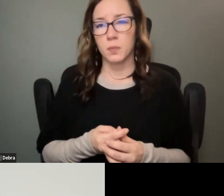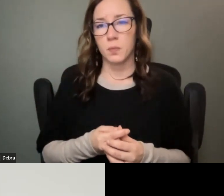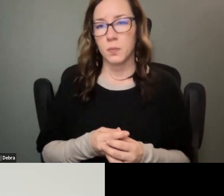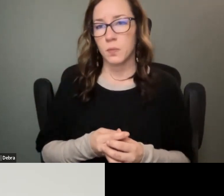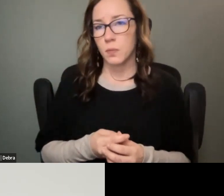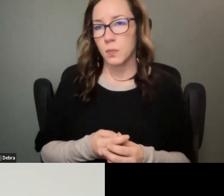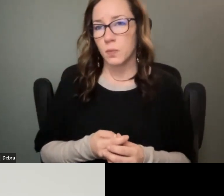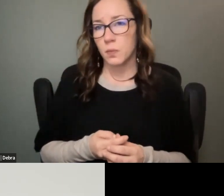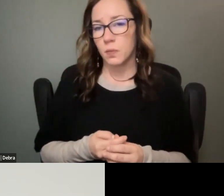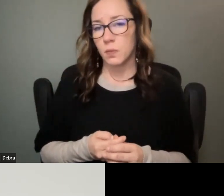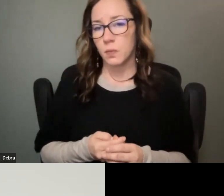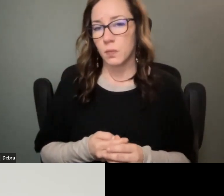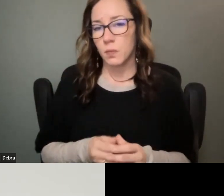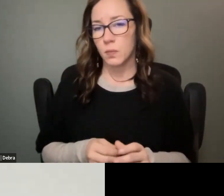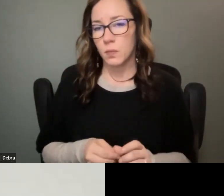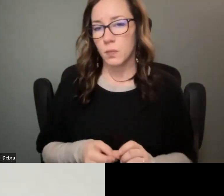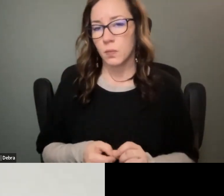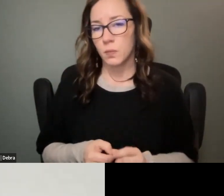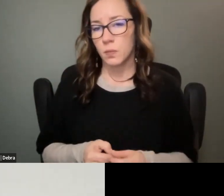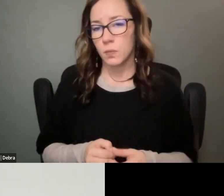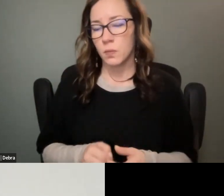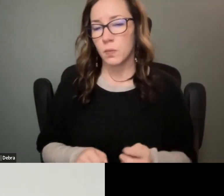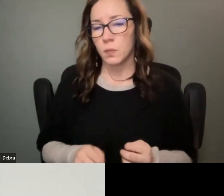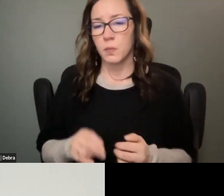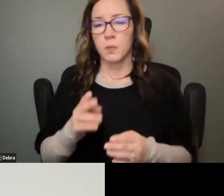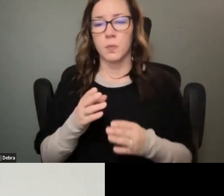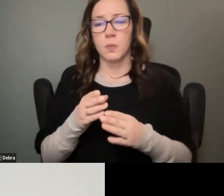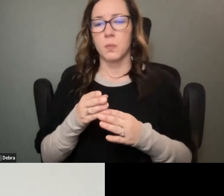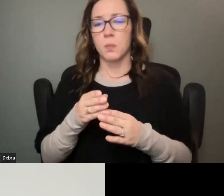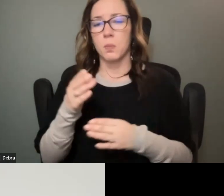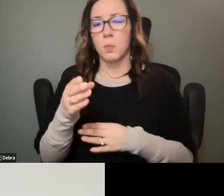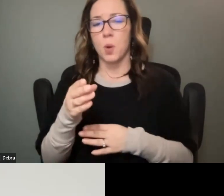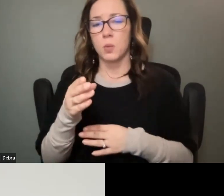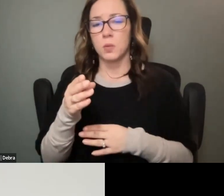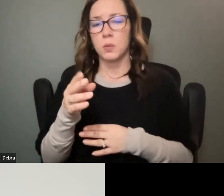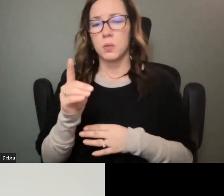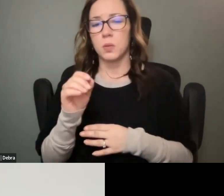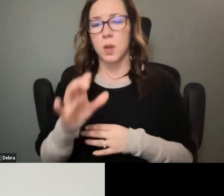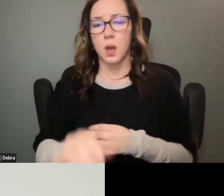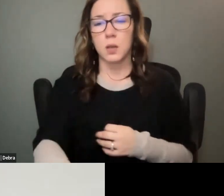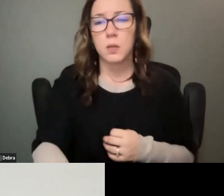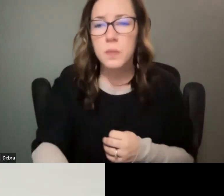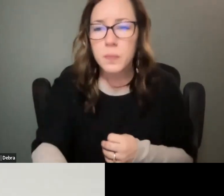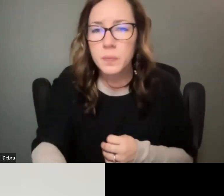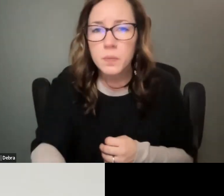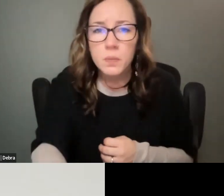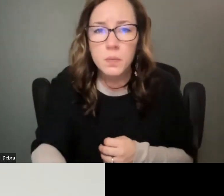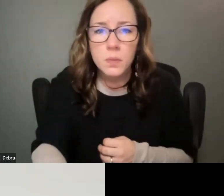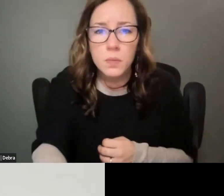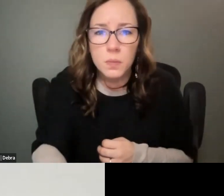staff such as postdocs holding H1B Visa